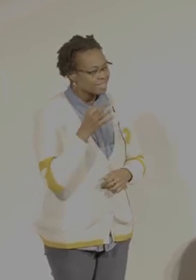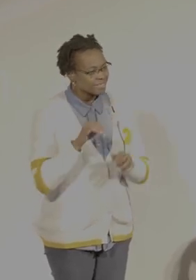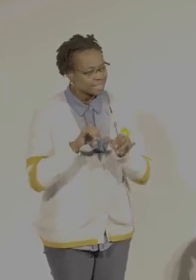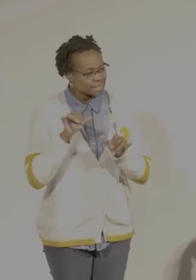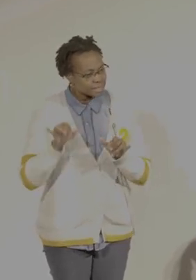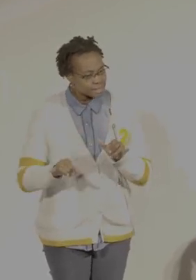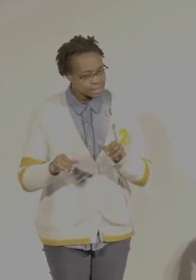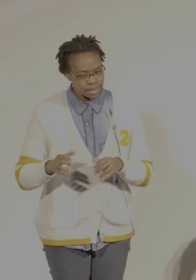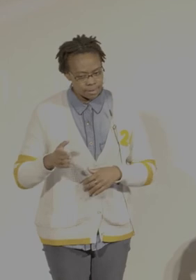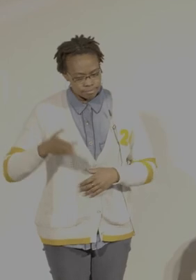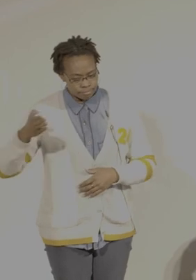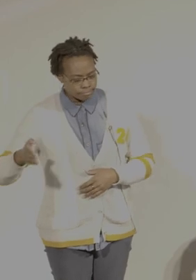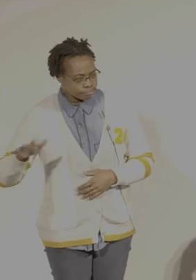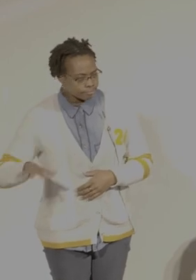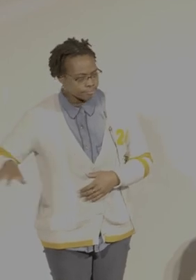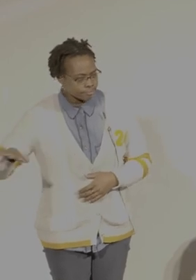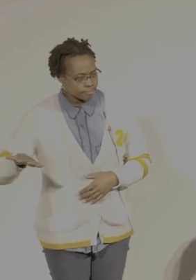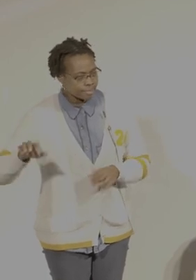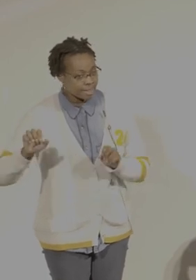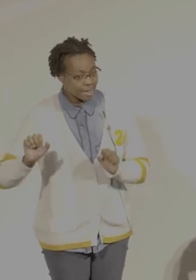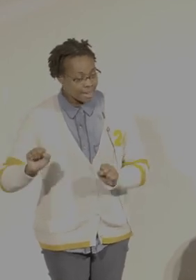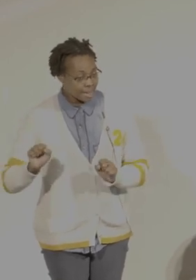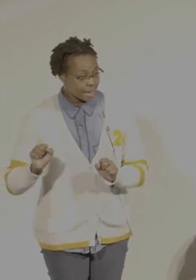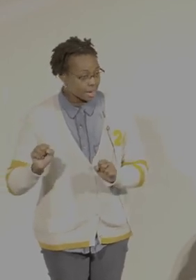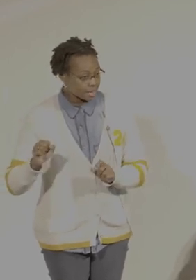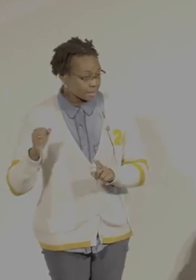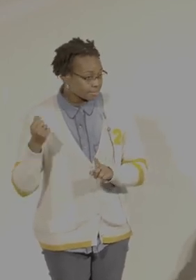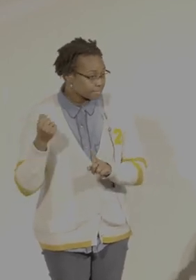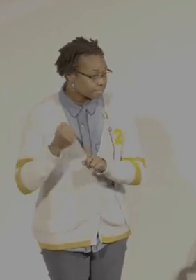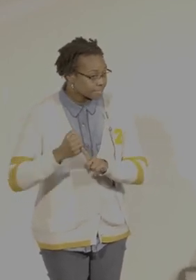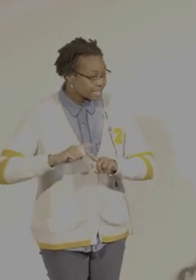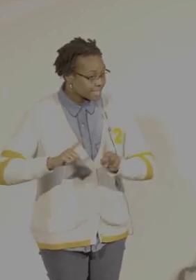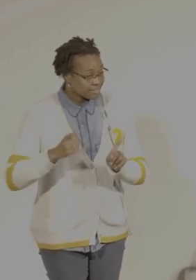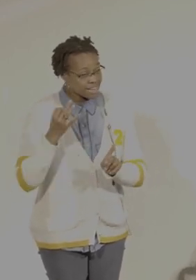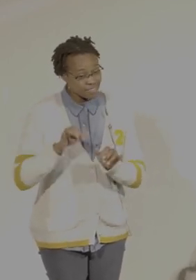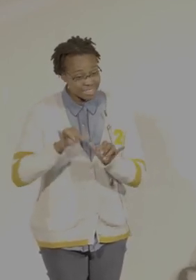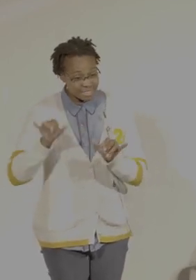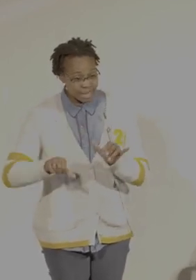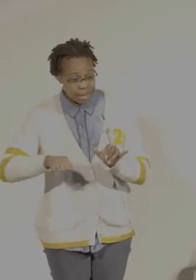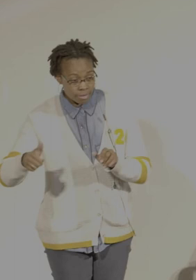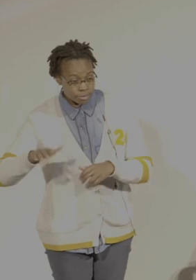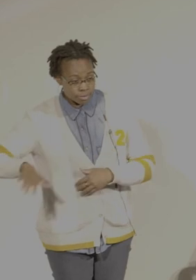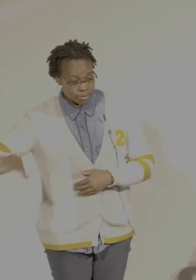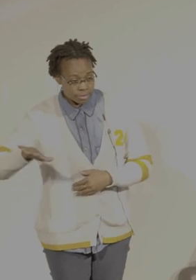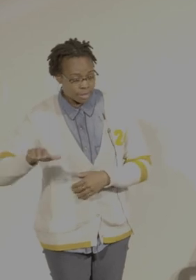on this side, could he have made an even bigger difference by staying on the other side and working?